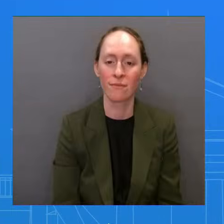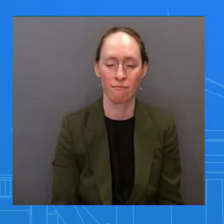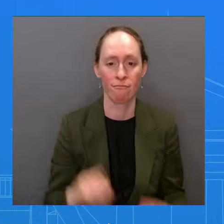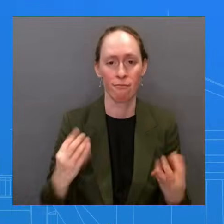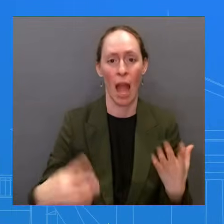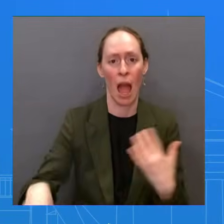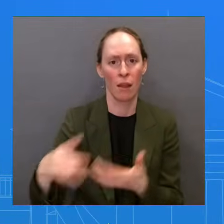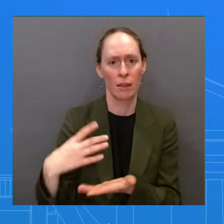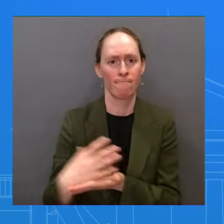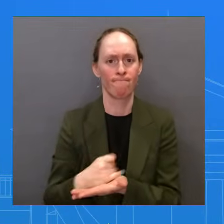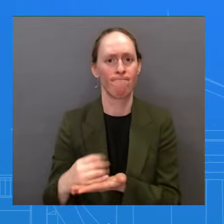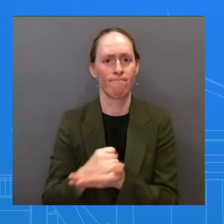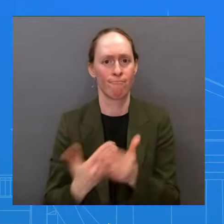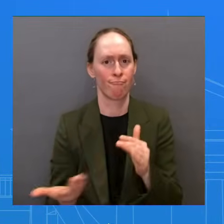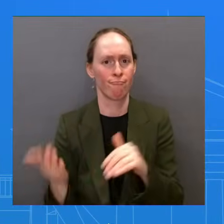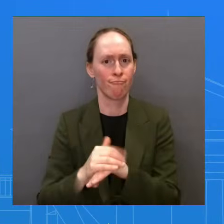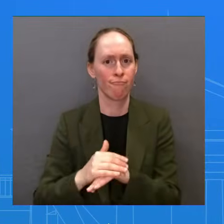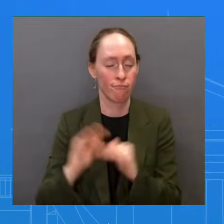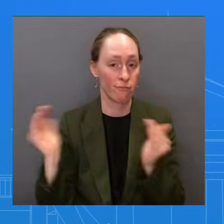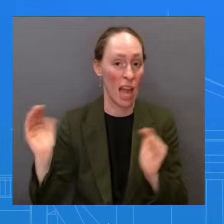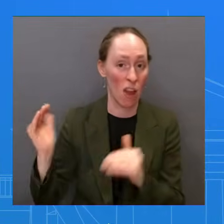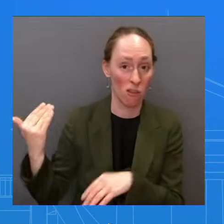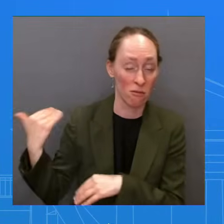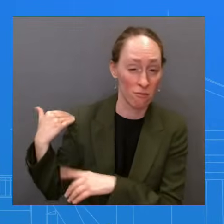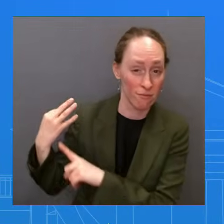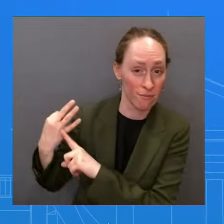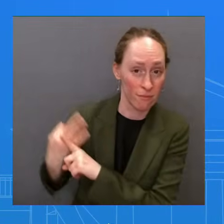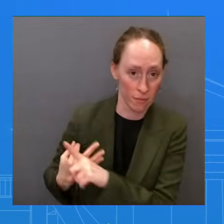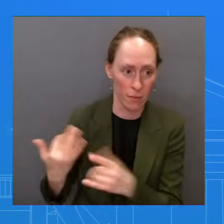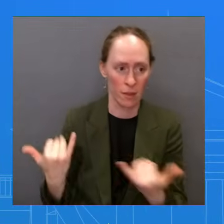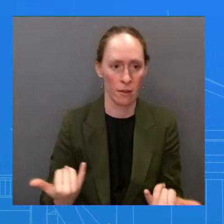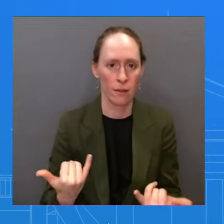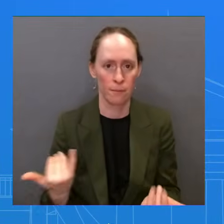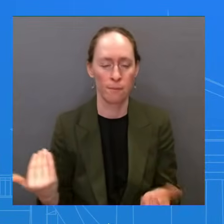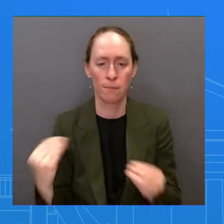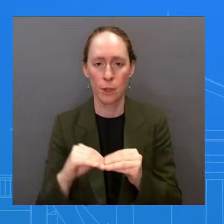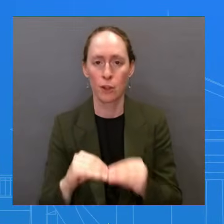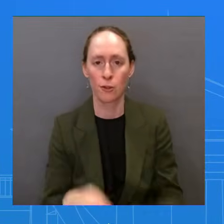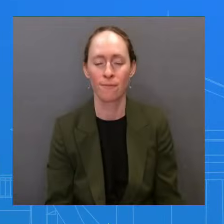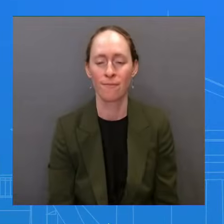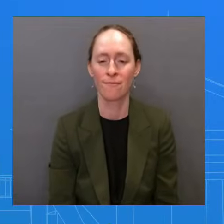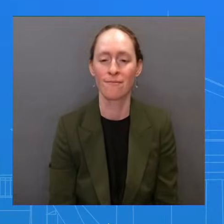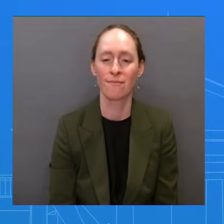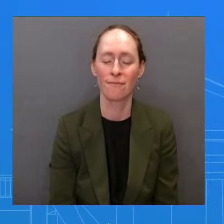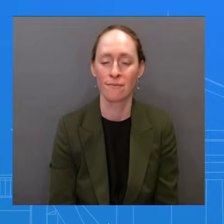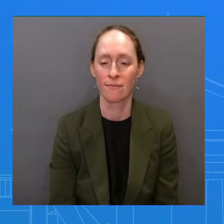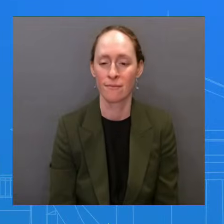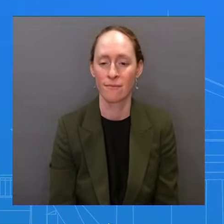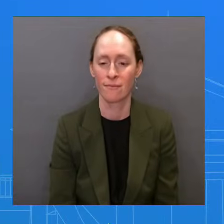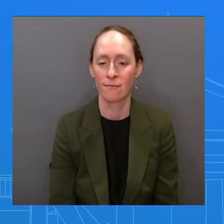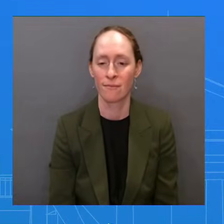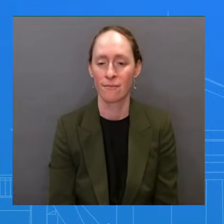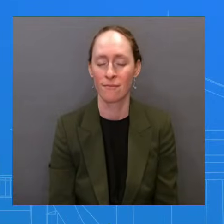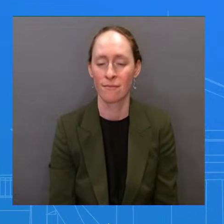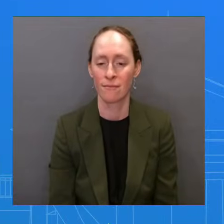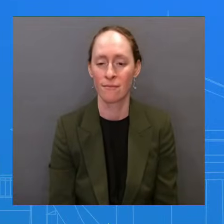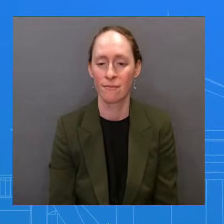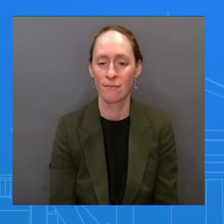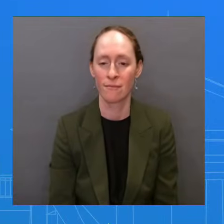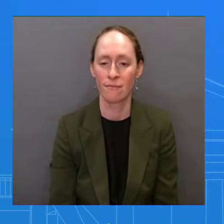More than $435 billion in private sector investments since the President took office. Businesses might be removing job openings,